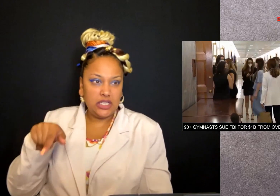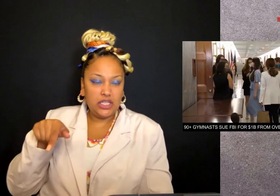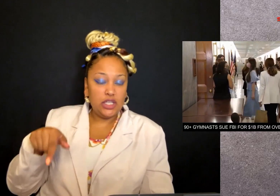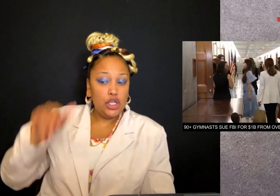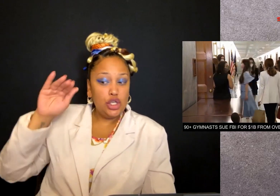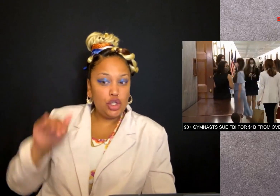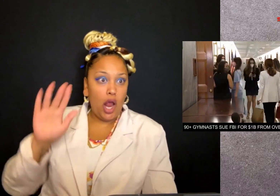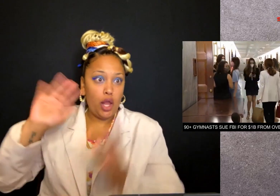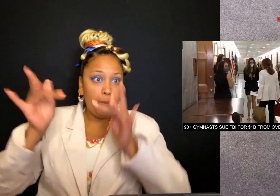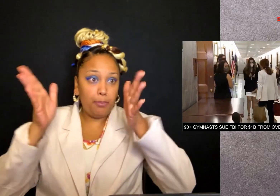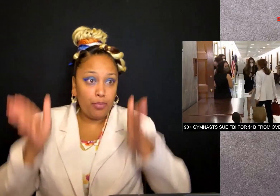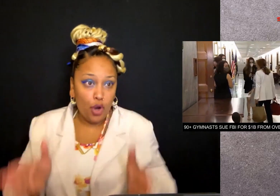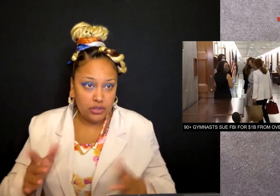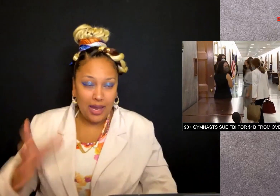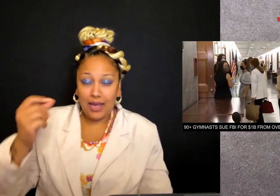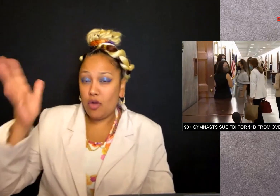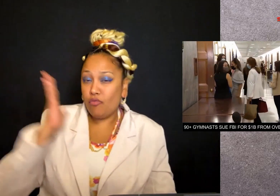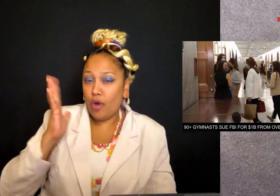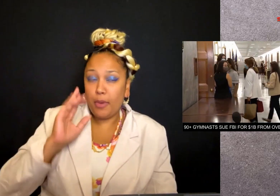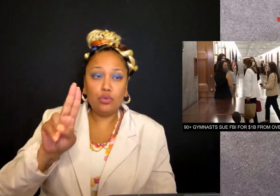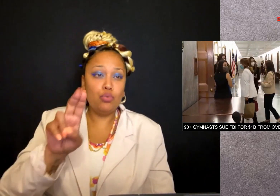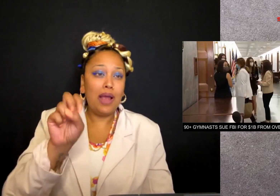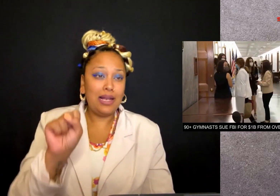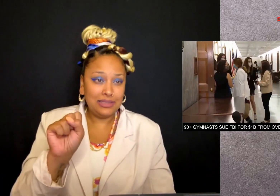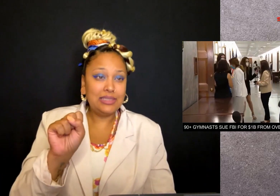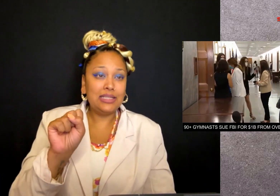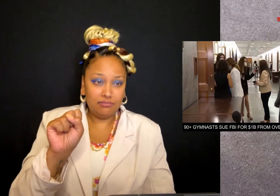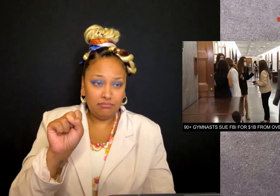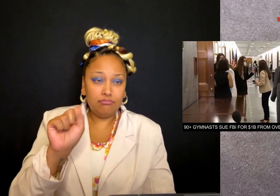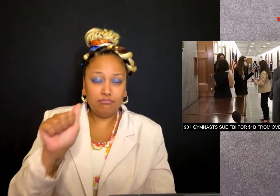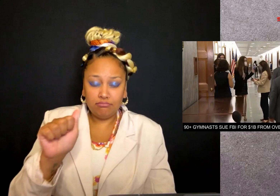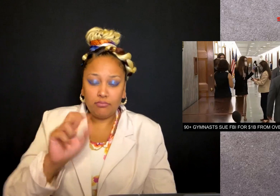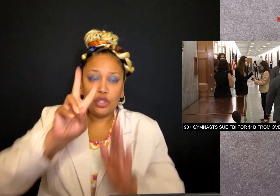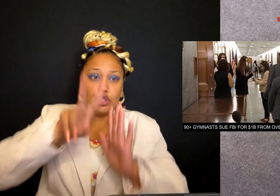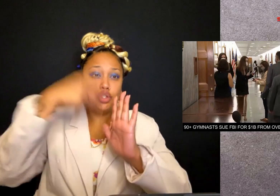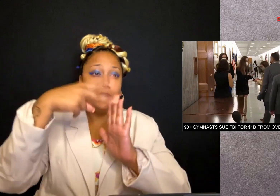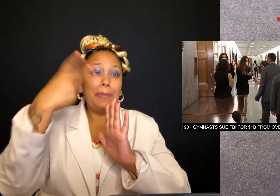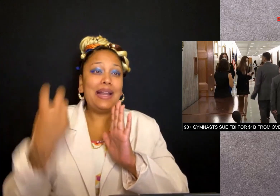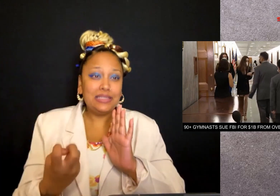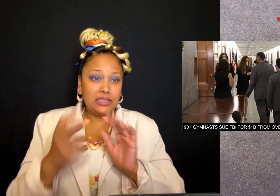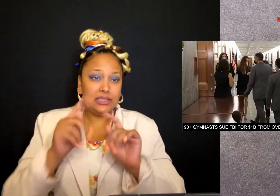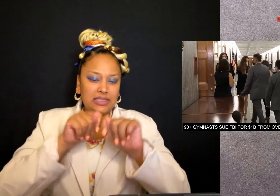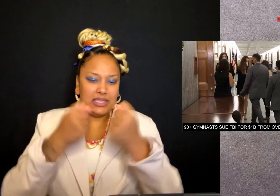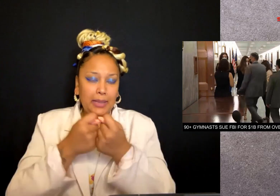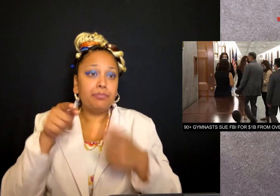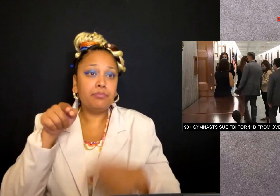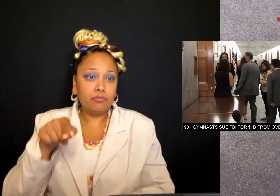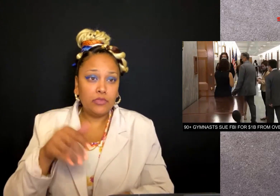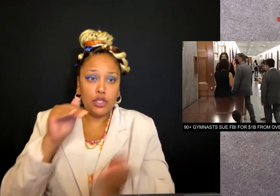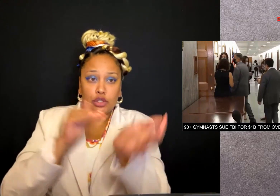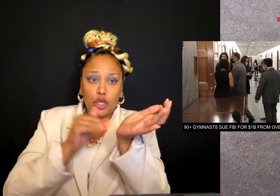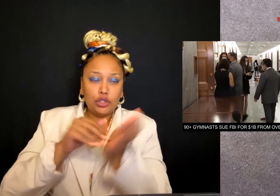more than 90 women and girls sexually abused by convicted child molester